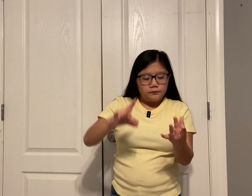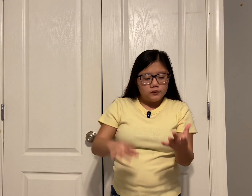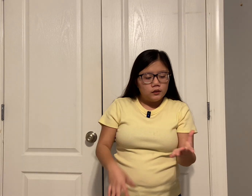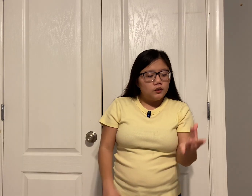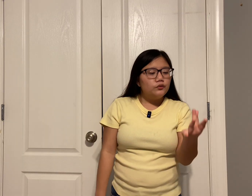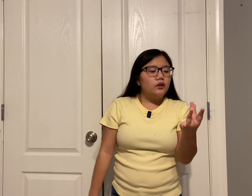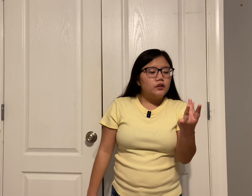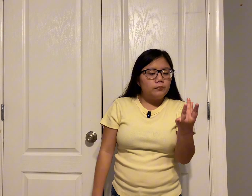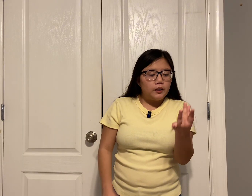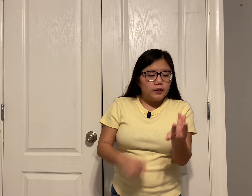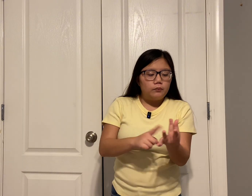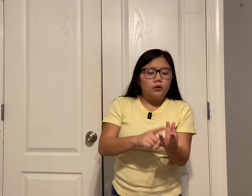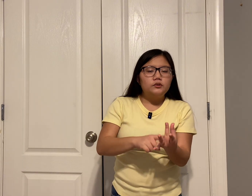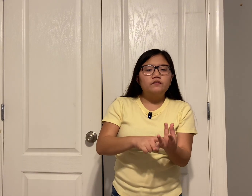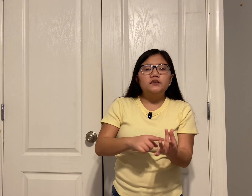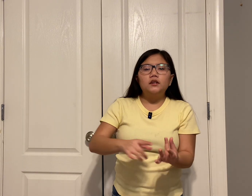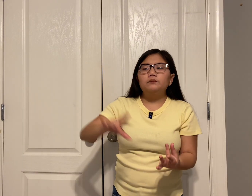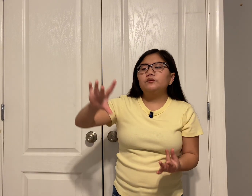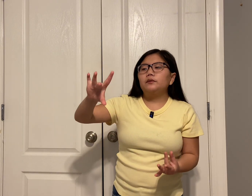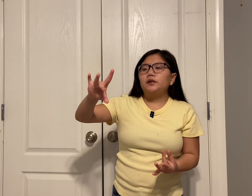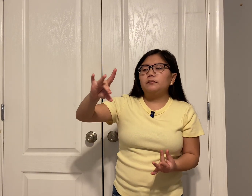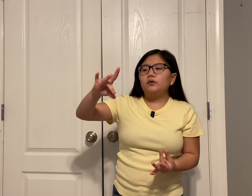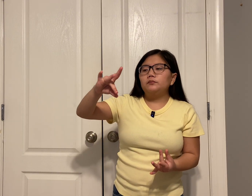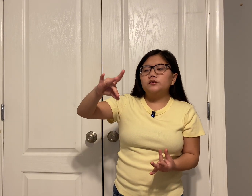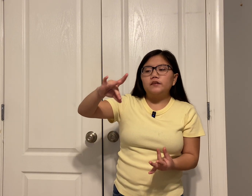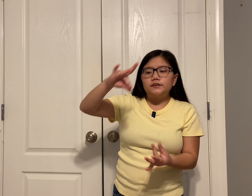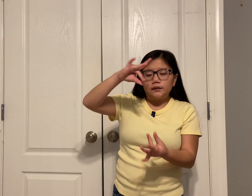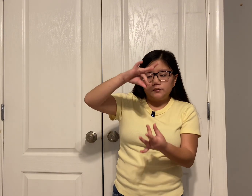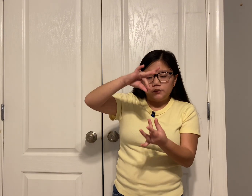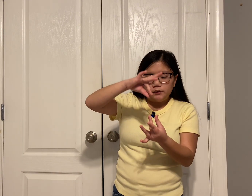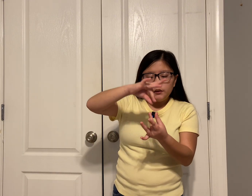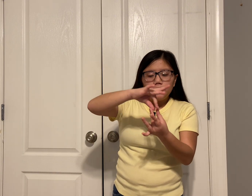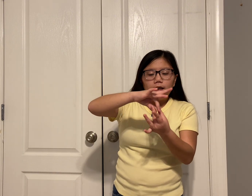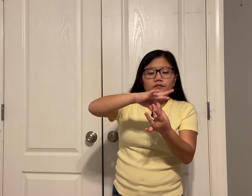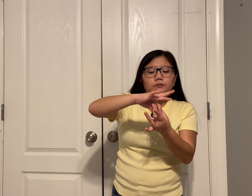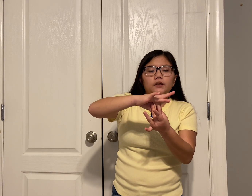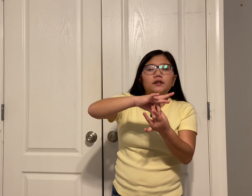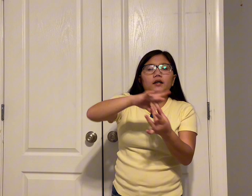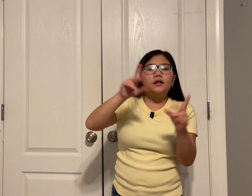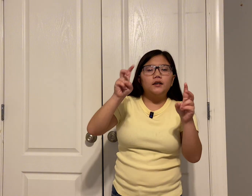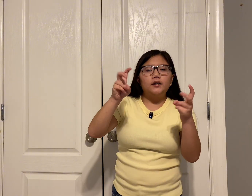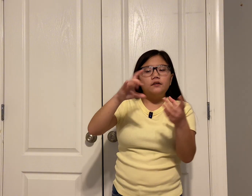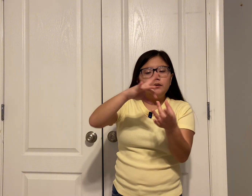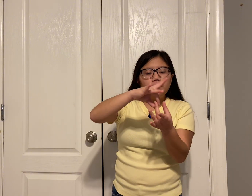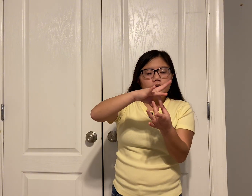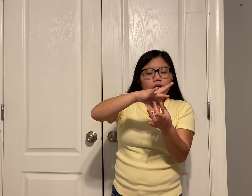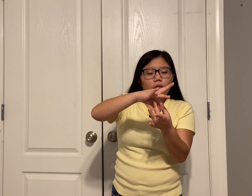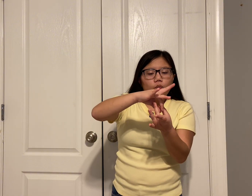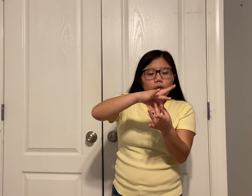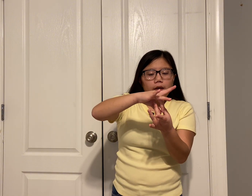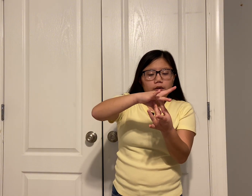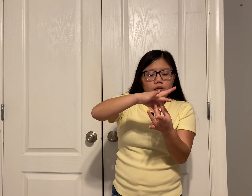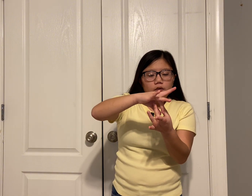Your non-dominant palm is face up and your dominant hand palm should face down. have 'em like connected but not all the way.